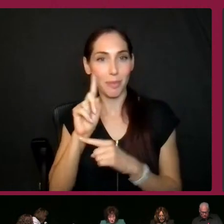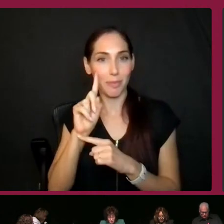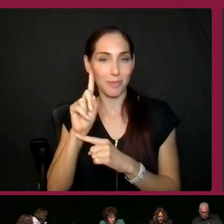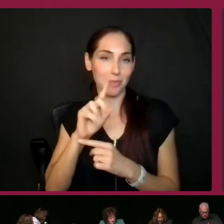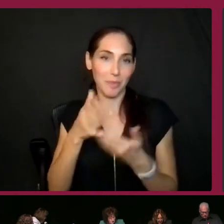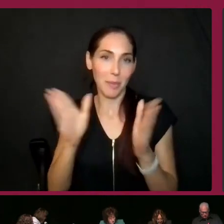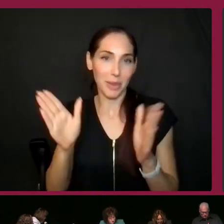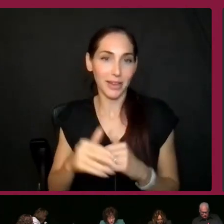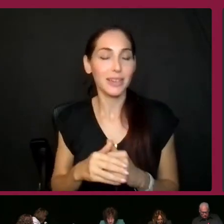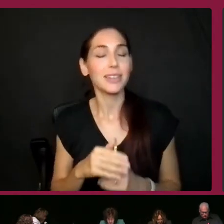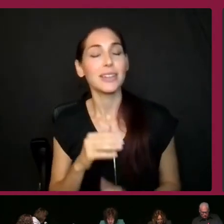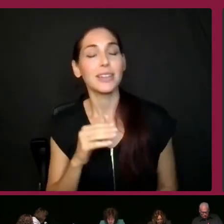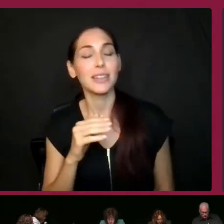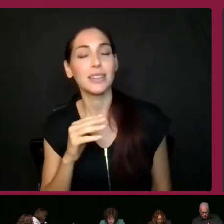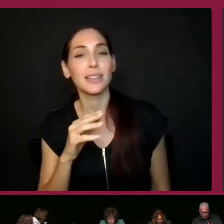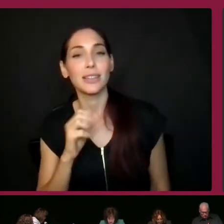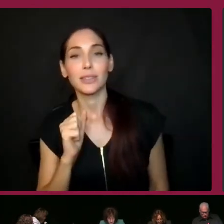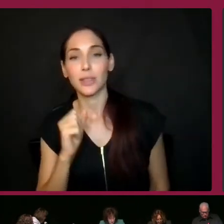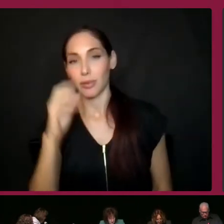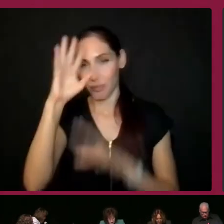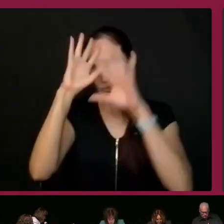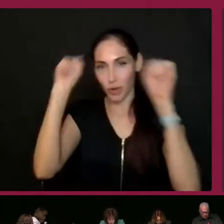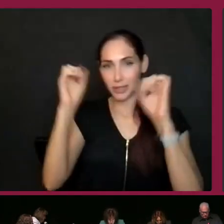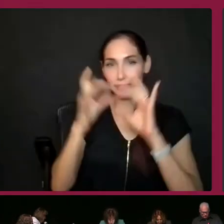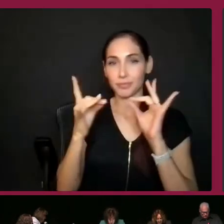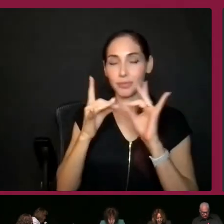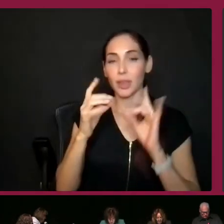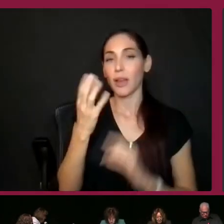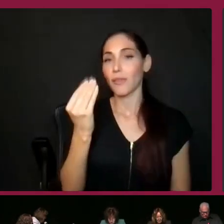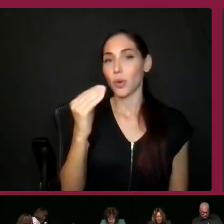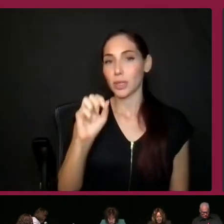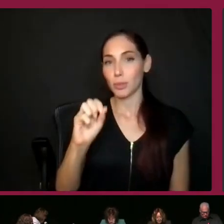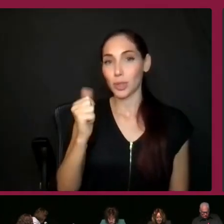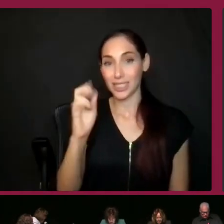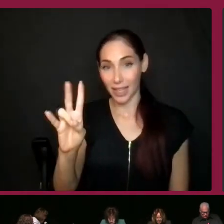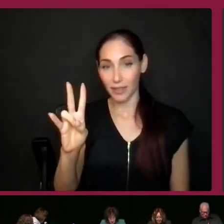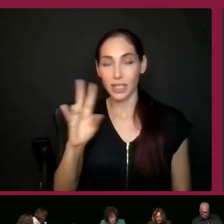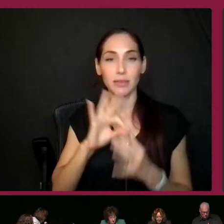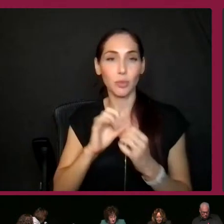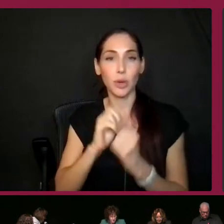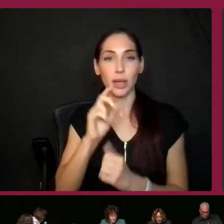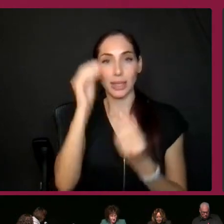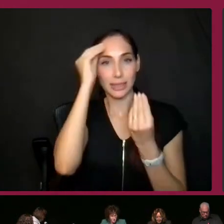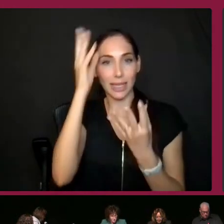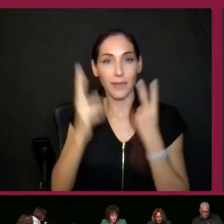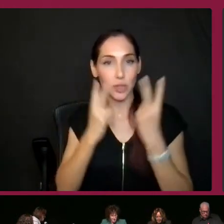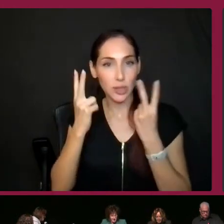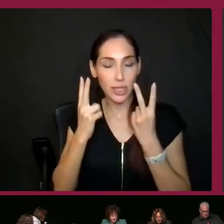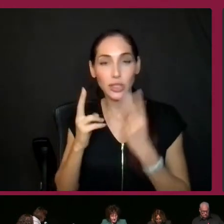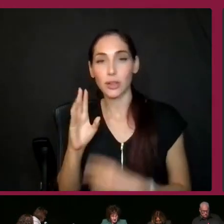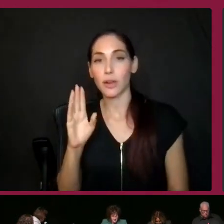So, uh, 1417 has to do with data visualization, 1418 is our enterprise reporting, it's an